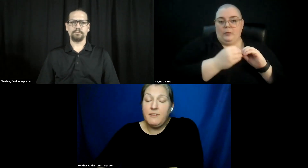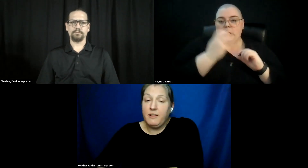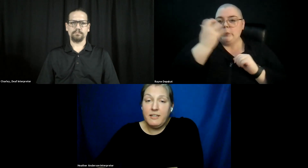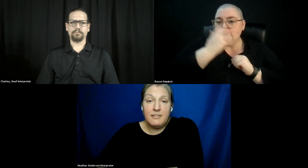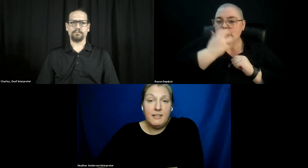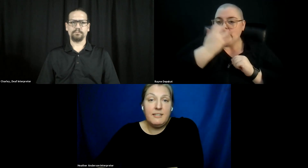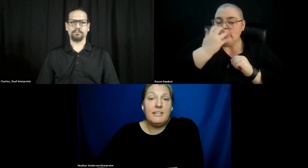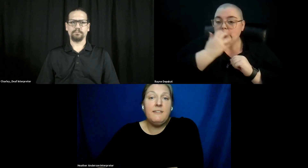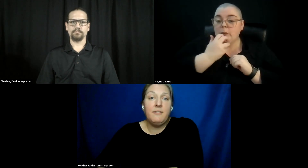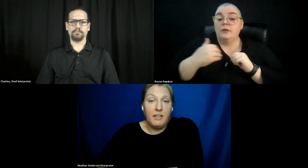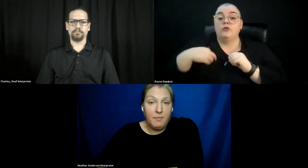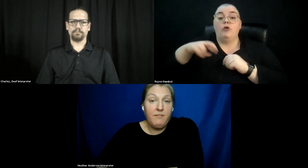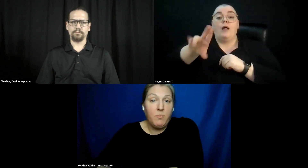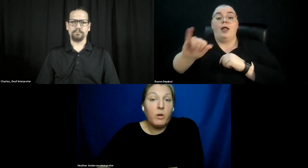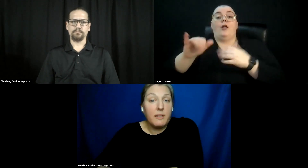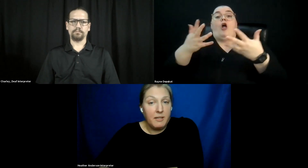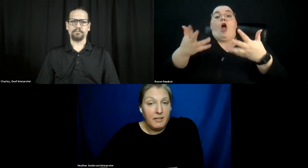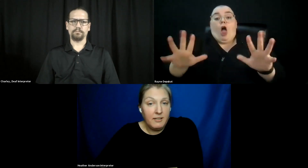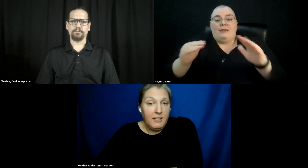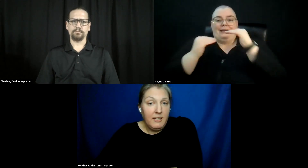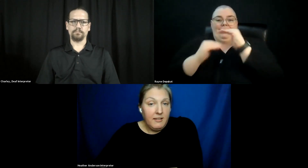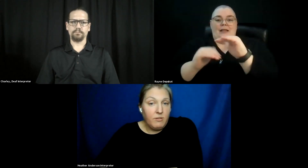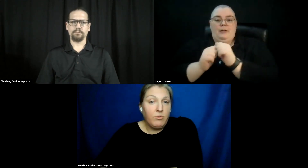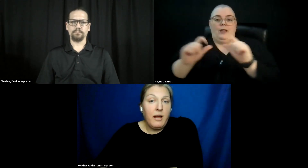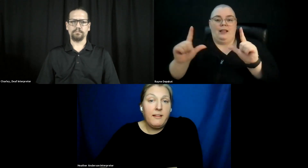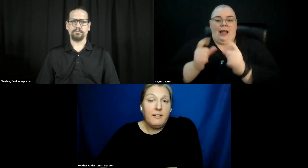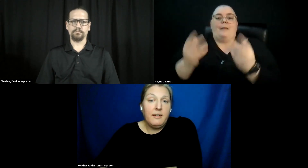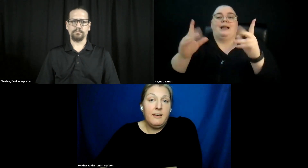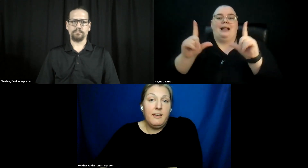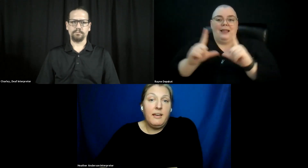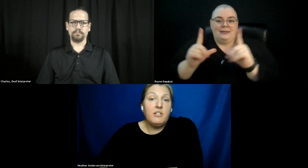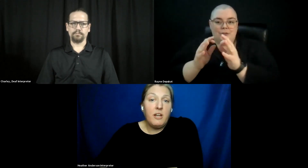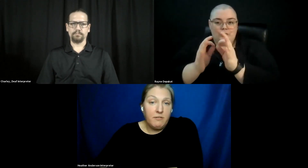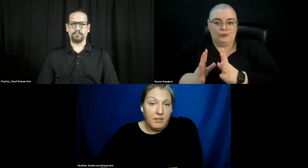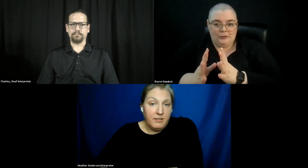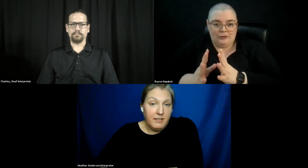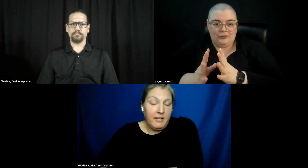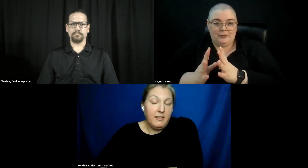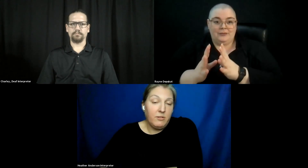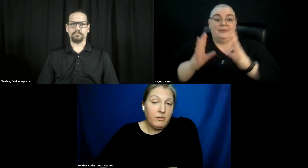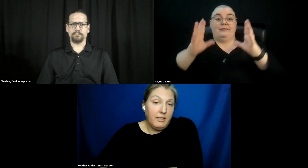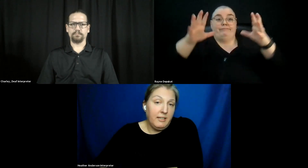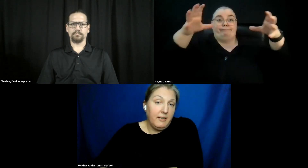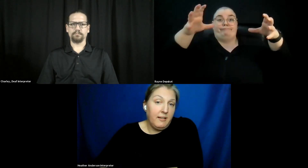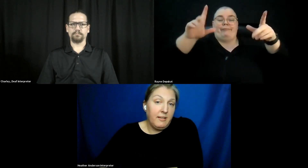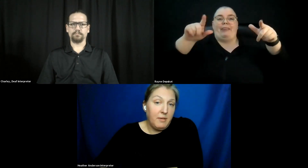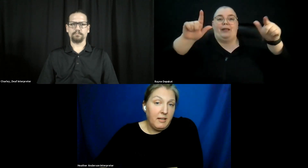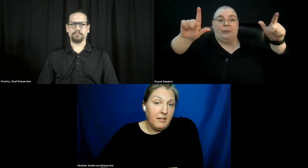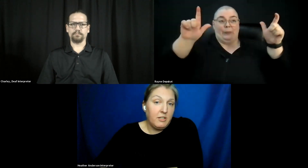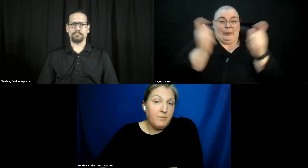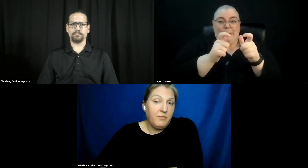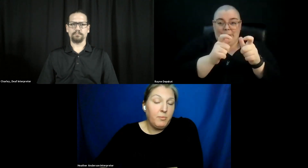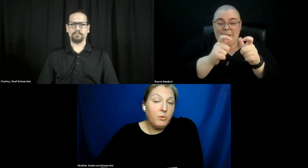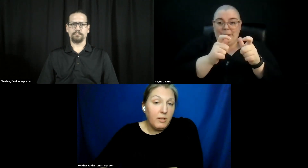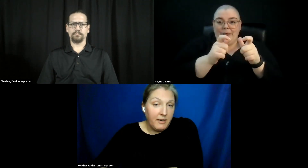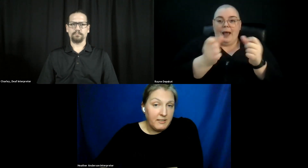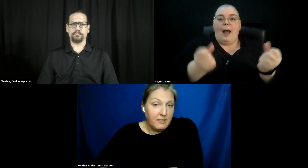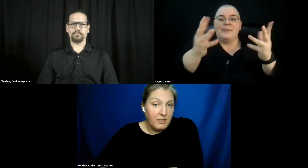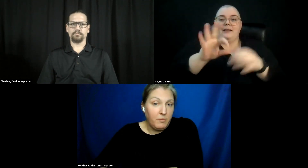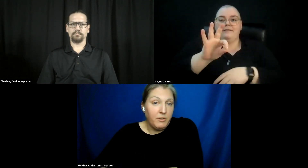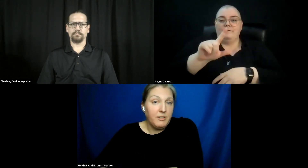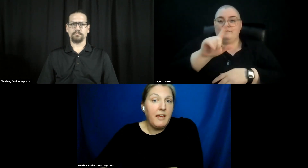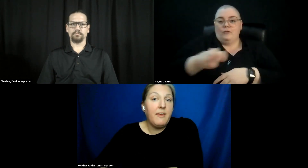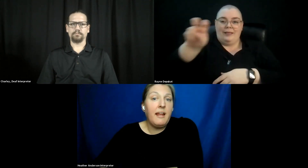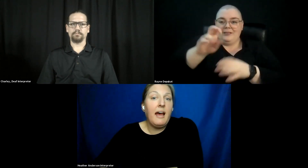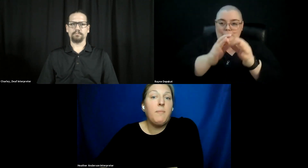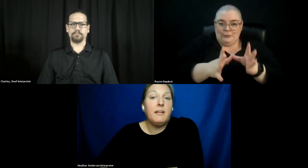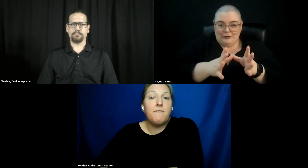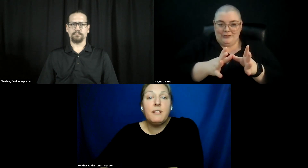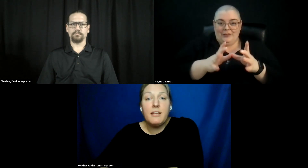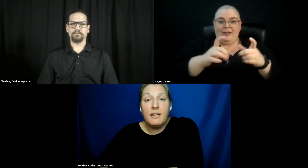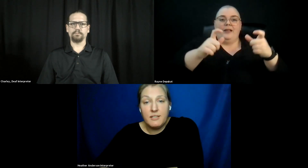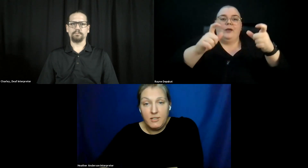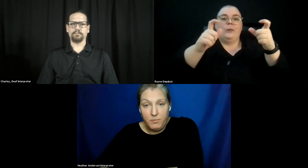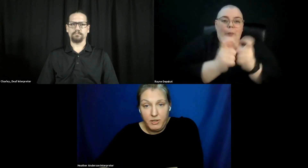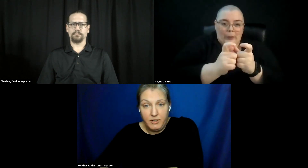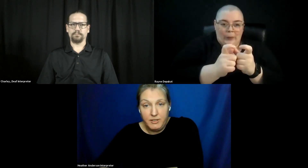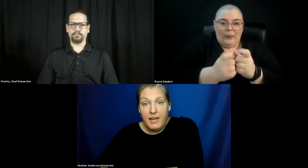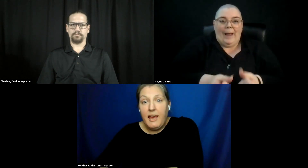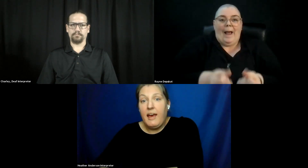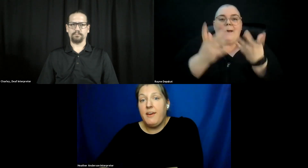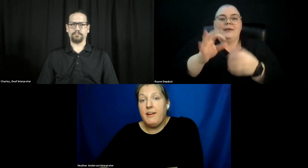So, the list is even even more limited, so Rhode Island in general has already limited in terms of their pool of license interpreters and then how many freelance interpreters.